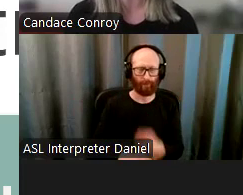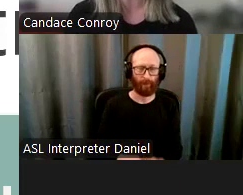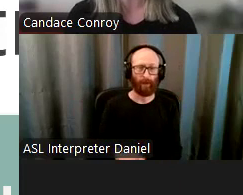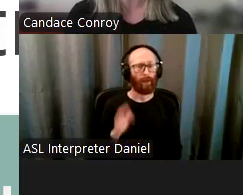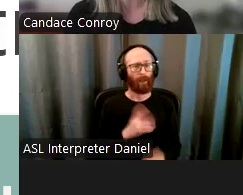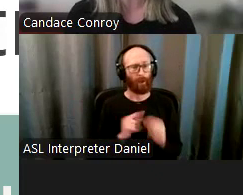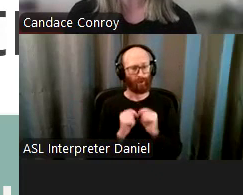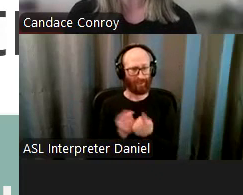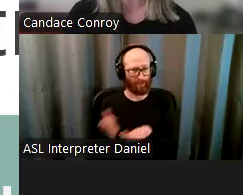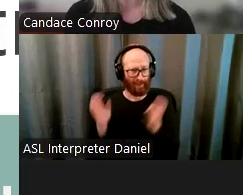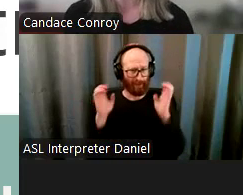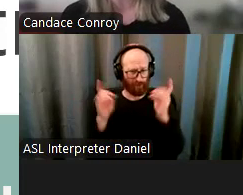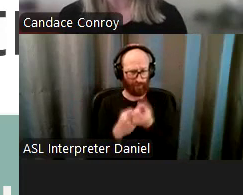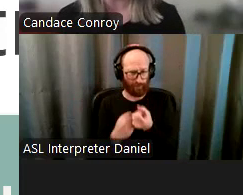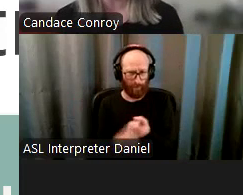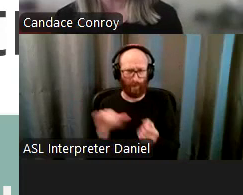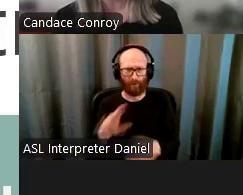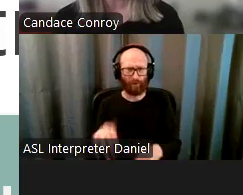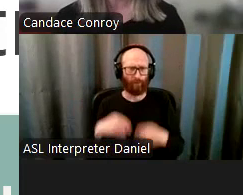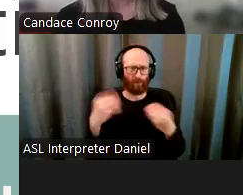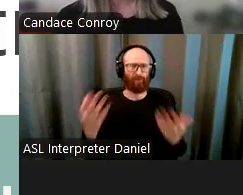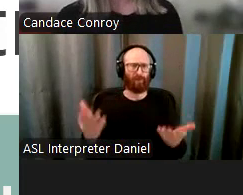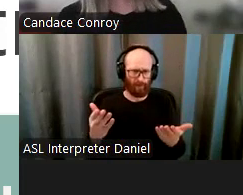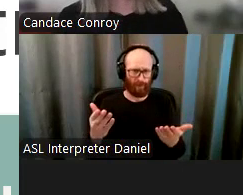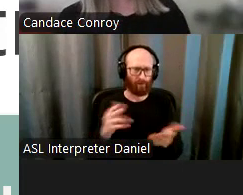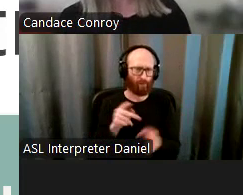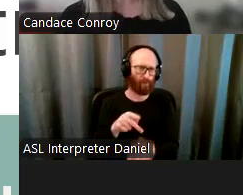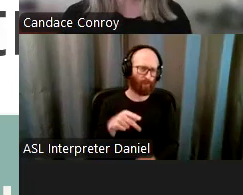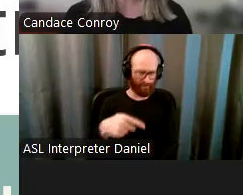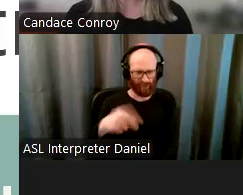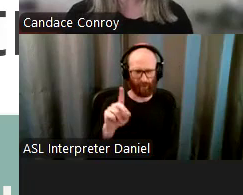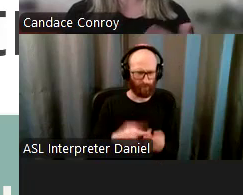also provides schools with professional development. So when we went to develop